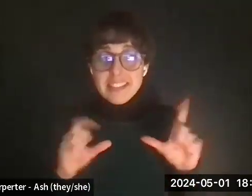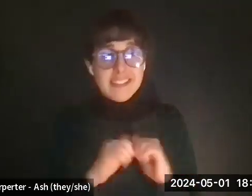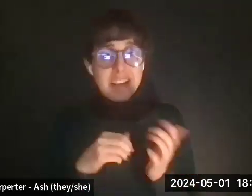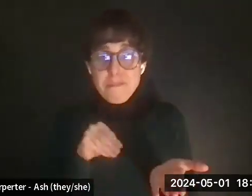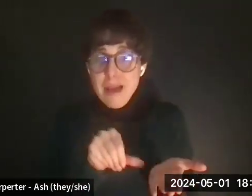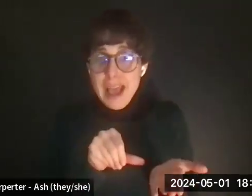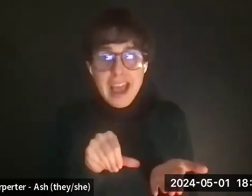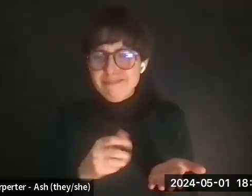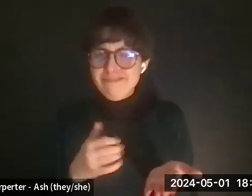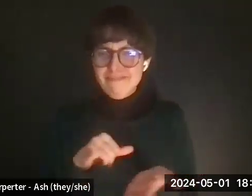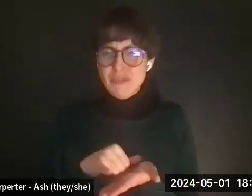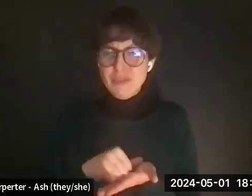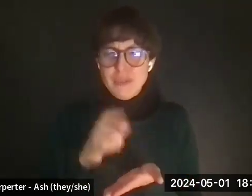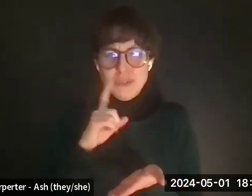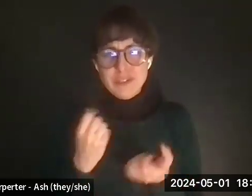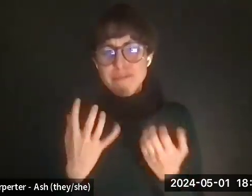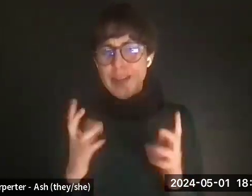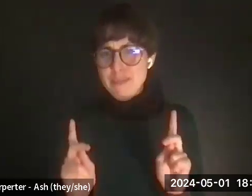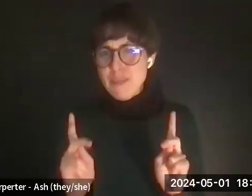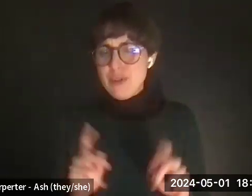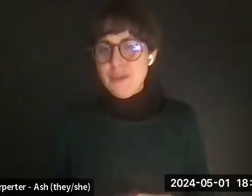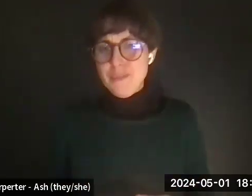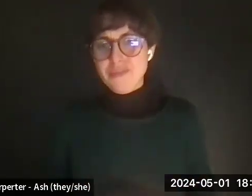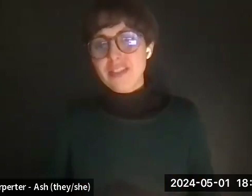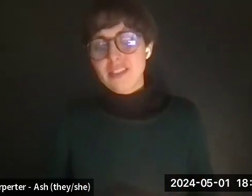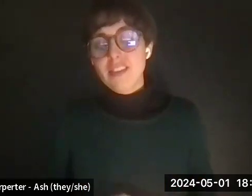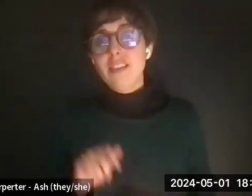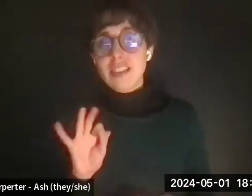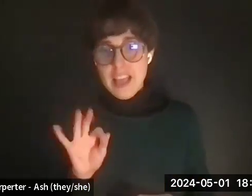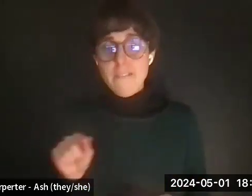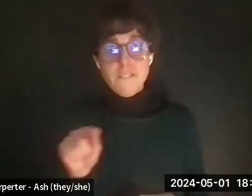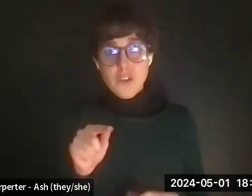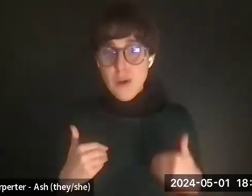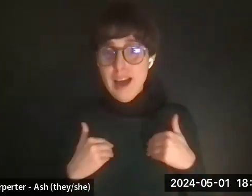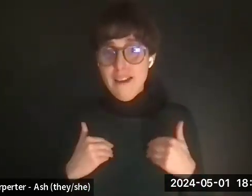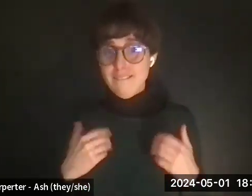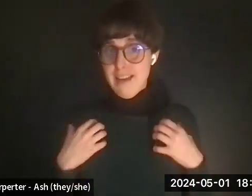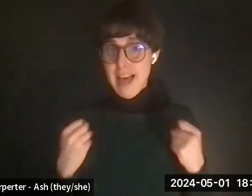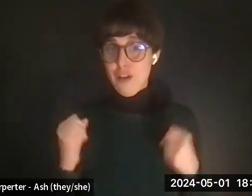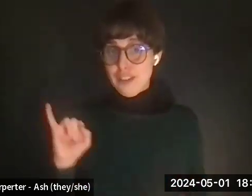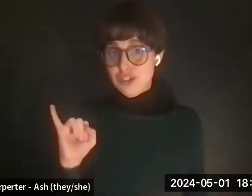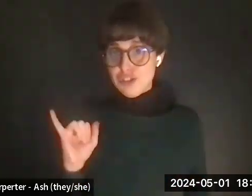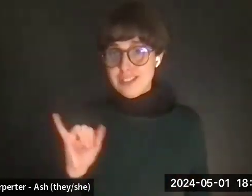And if you have healthcare, like I am grateful to have as a veteran